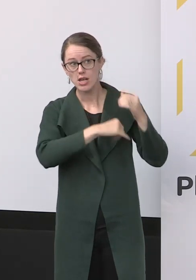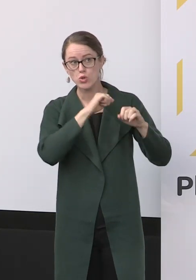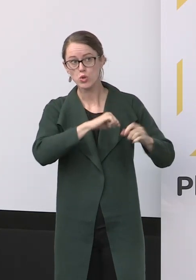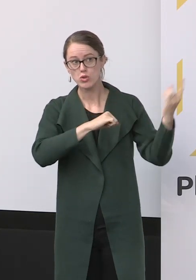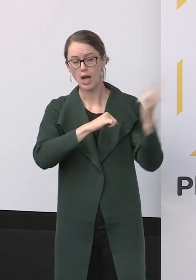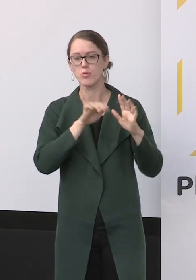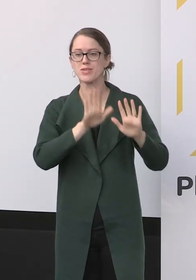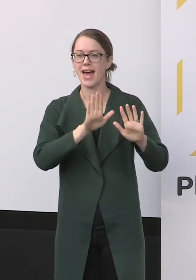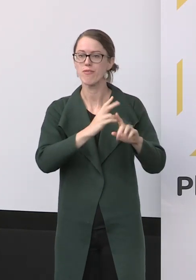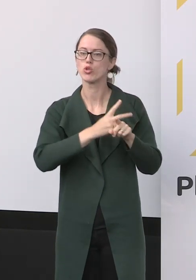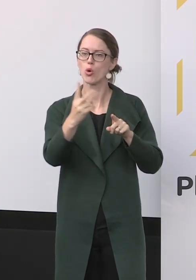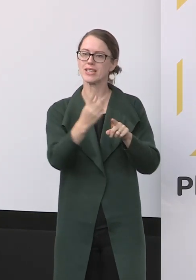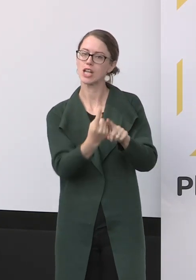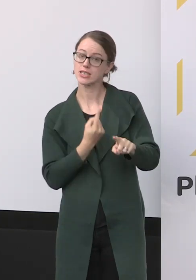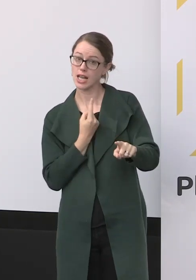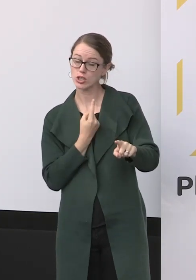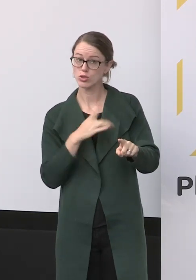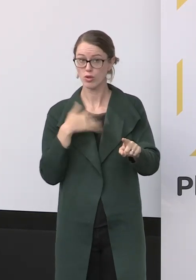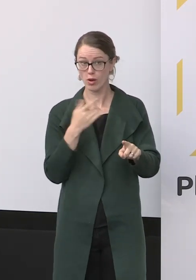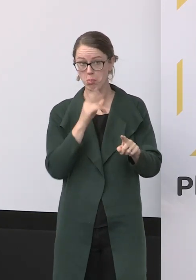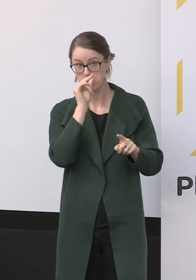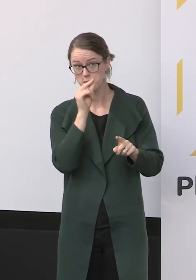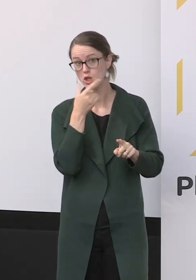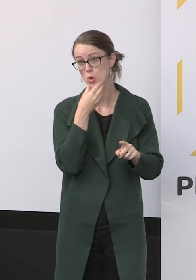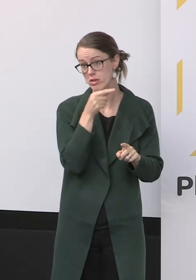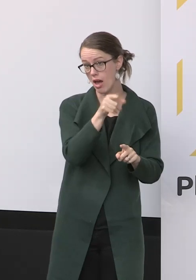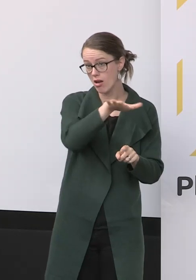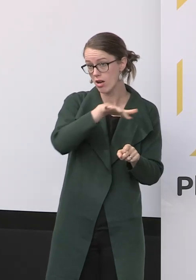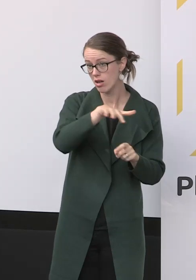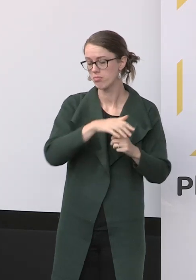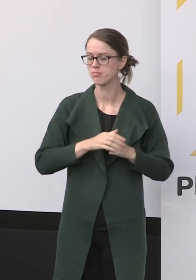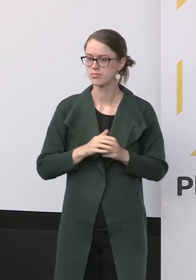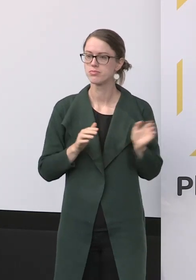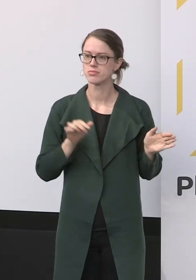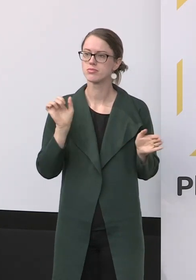for quarantine and mandatory isolation of incoming international students - would